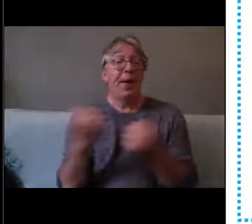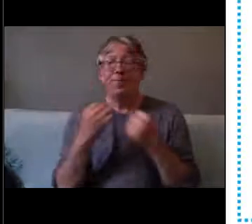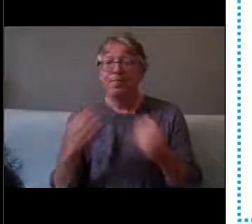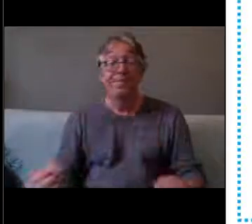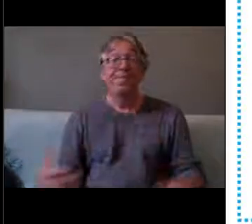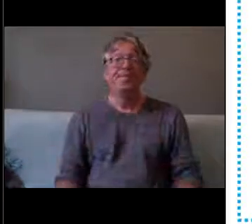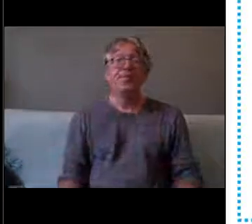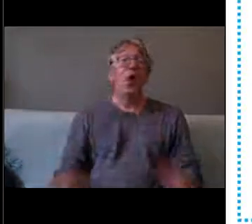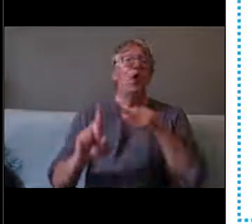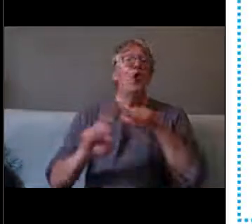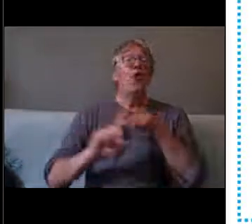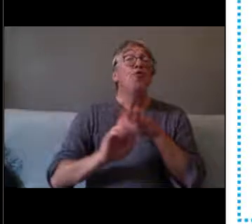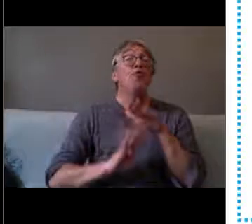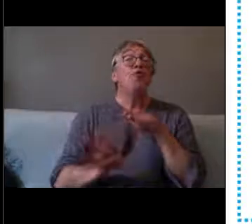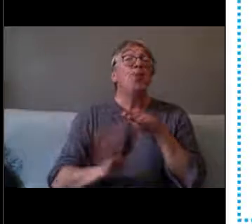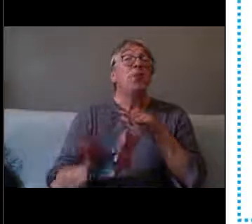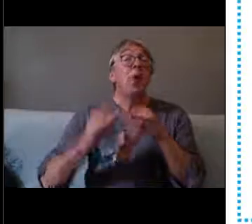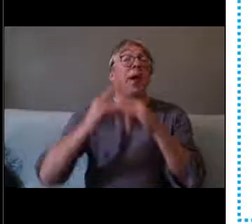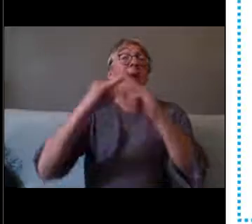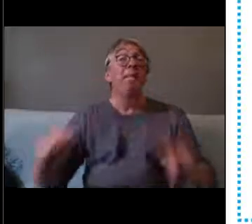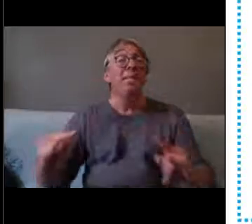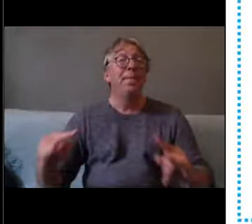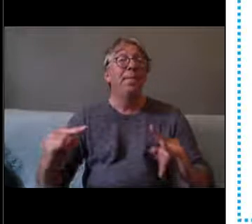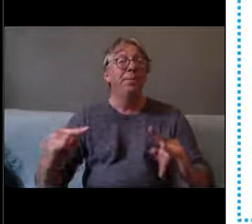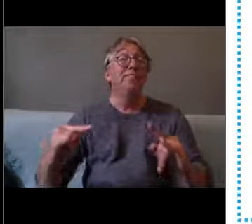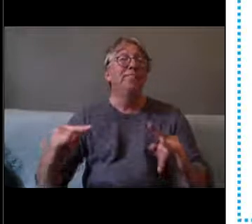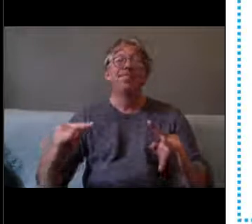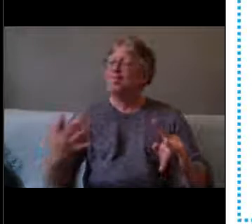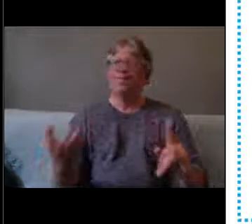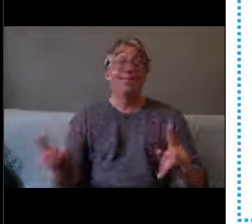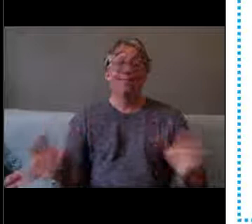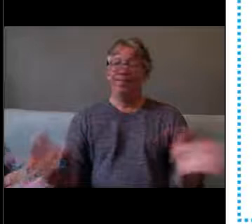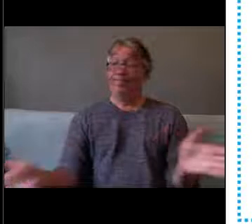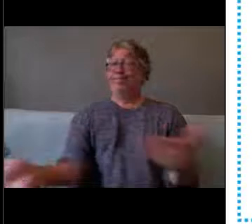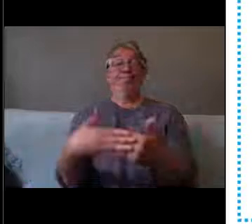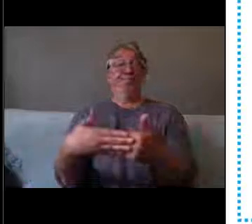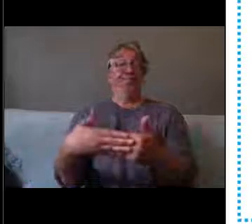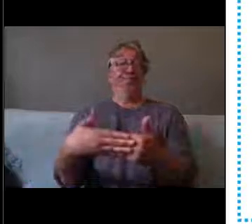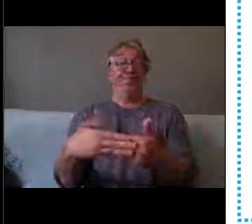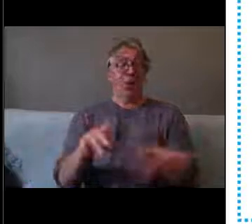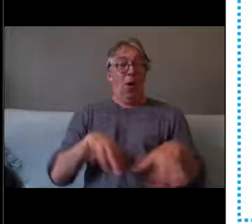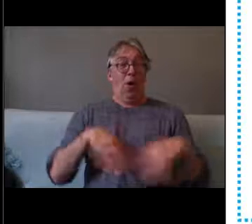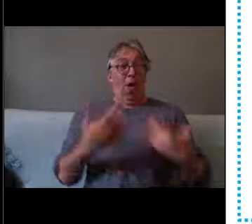What could be done by us to make sure that their voices are heard and the support was given?